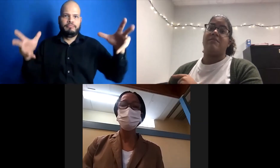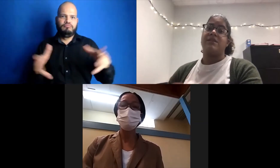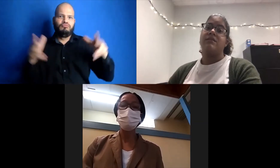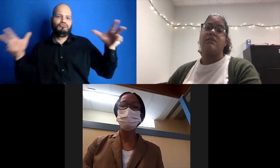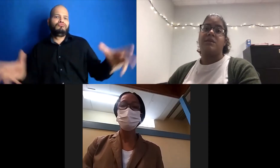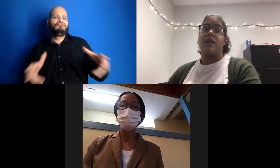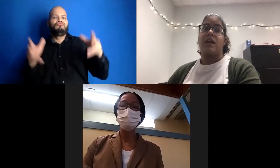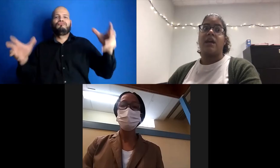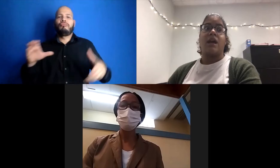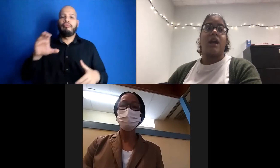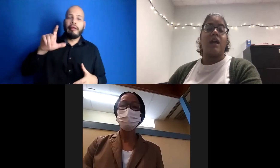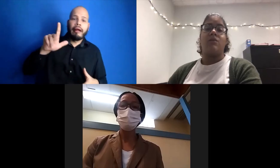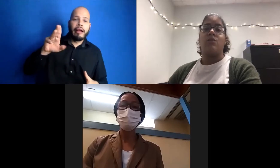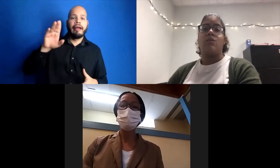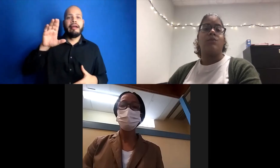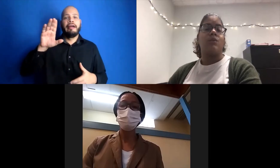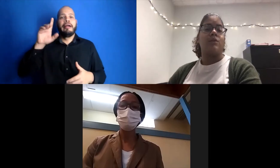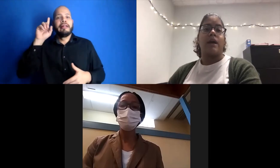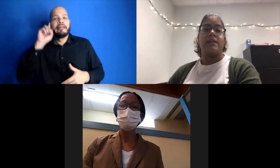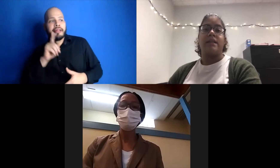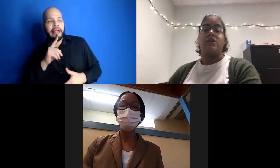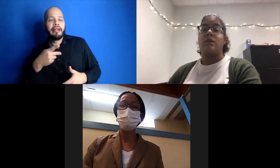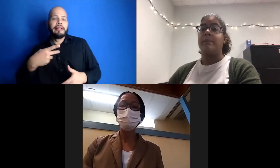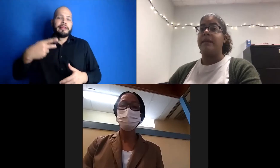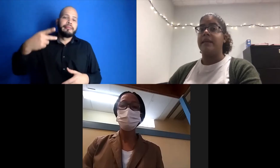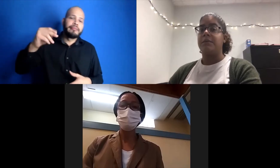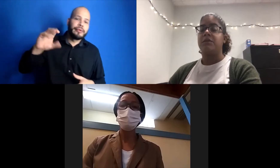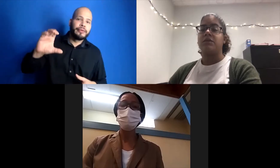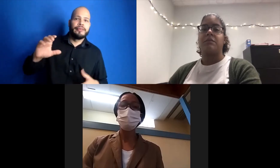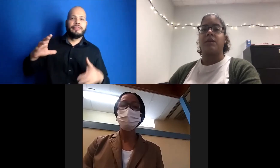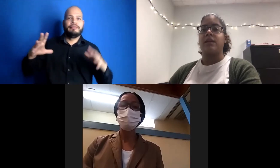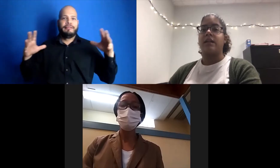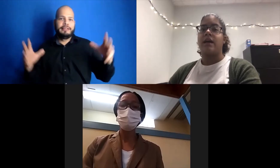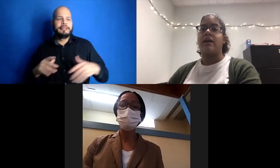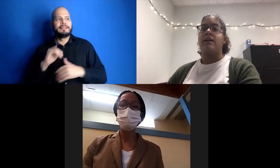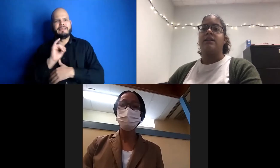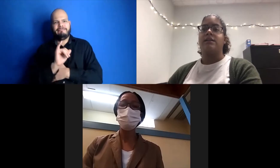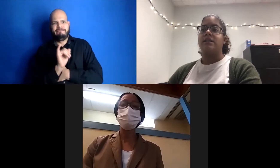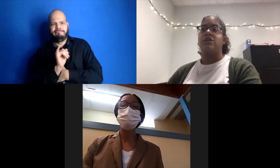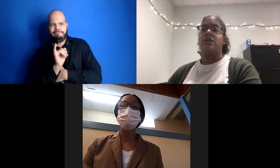too and be like hey what do you guys think doing meetups or something like that like teaching each